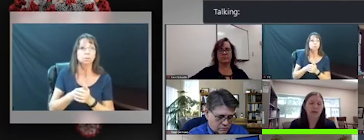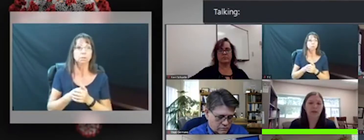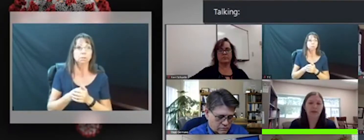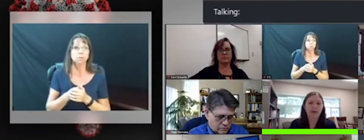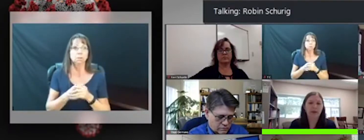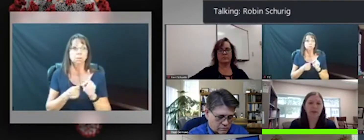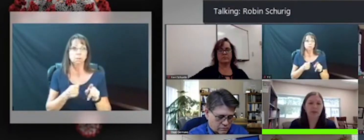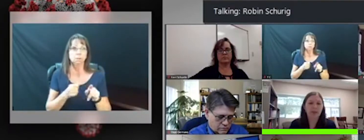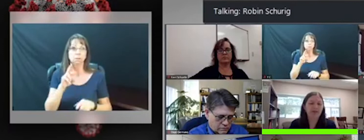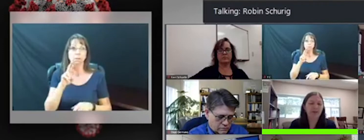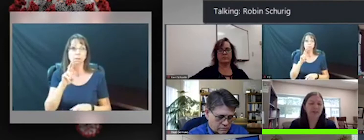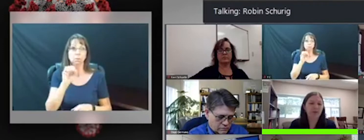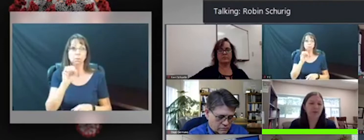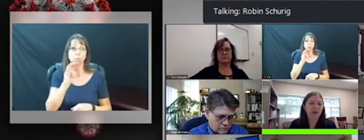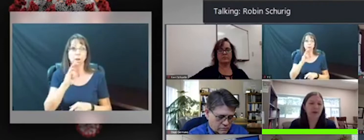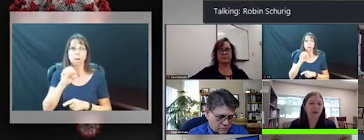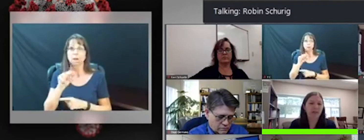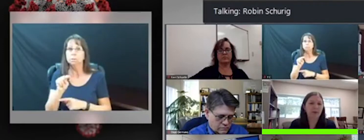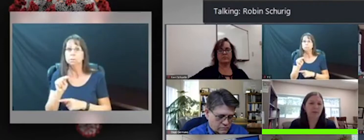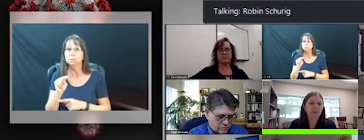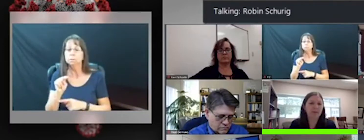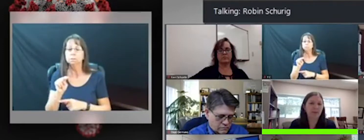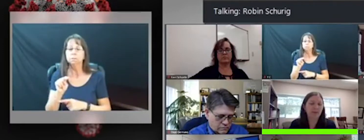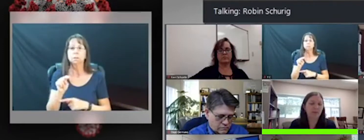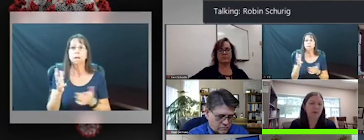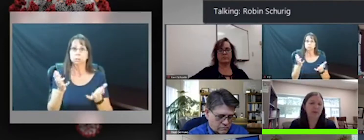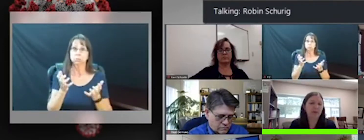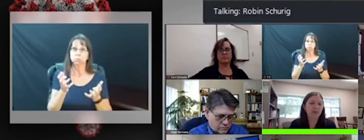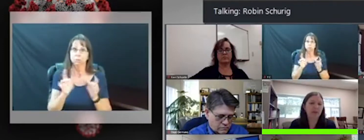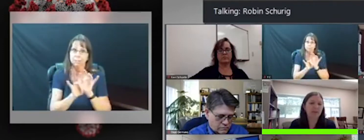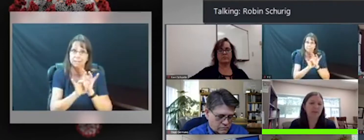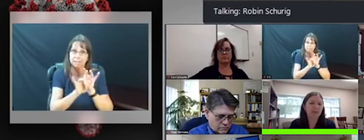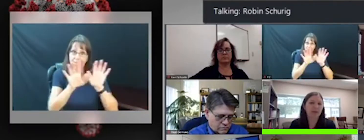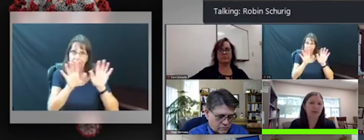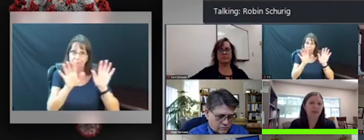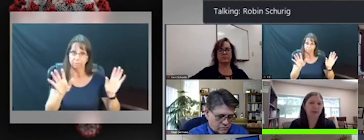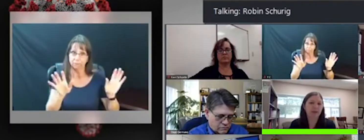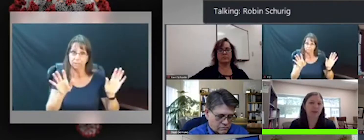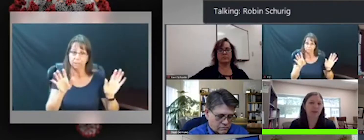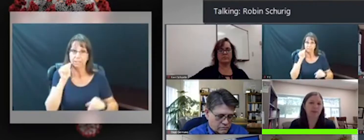I would just say, too, that the numbers that were reported yesterday were specifically associated